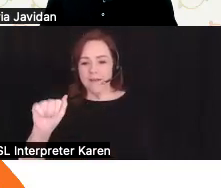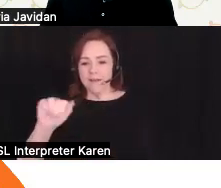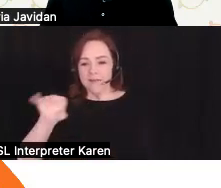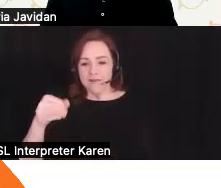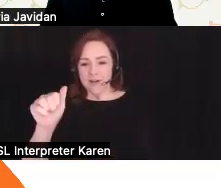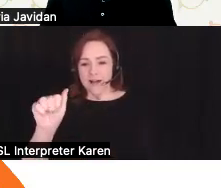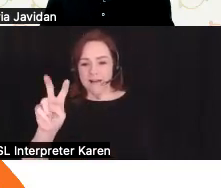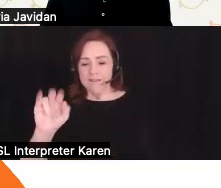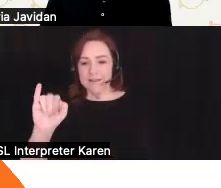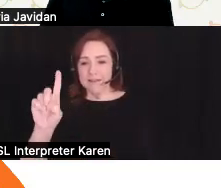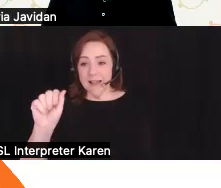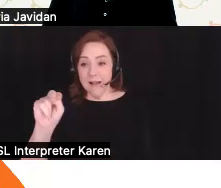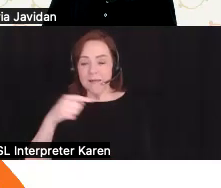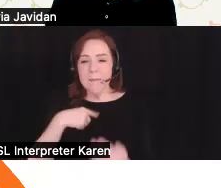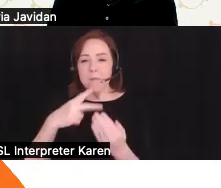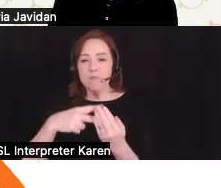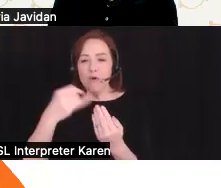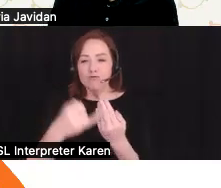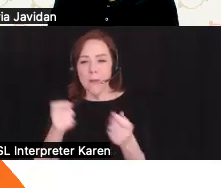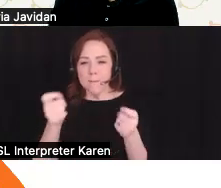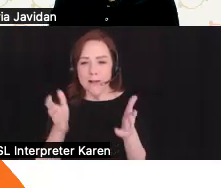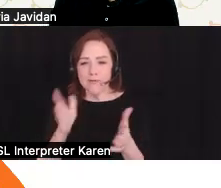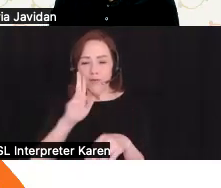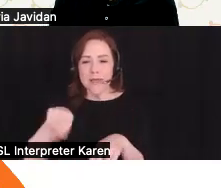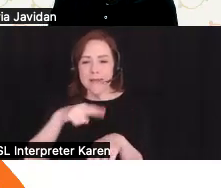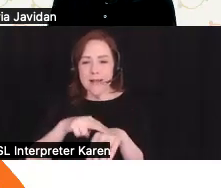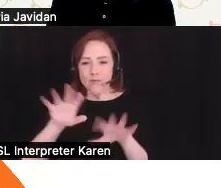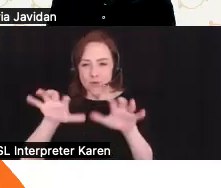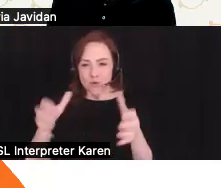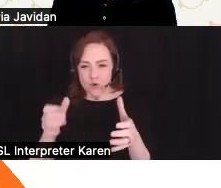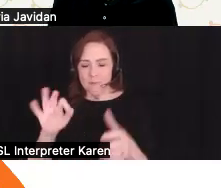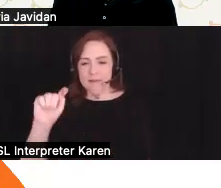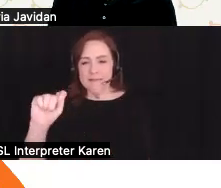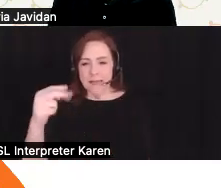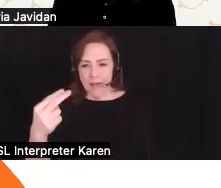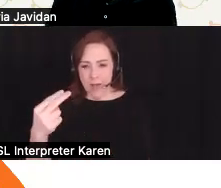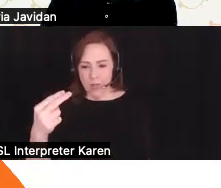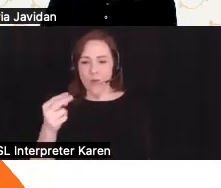of tele Health Resource Centers welcome to the latest presentation in the NCTRC webinar series